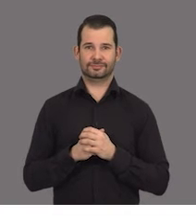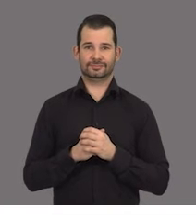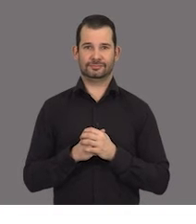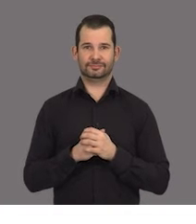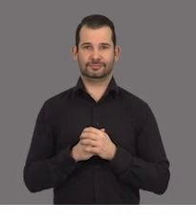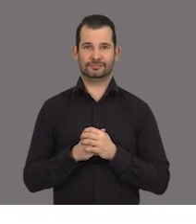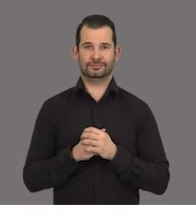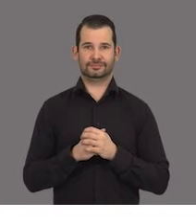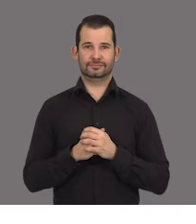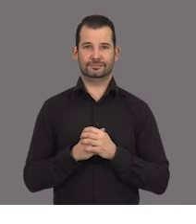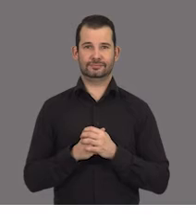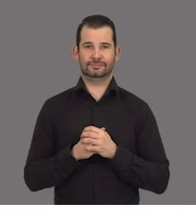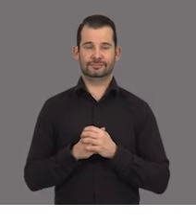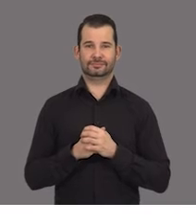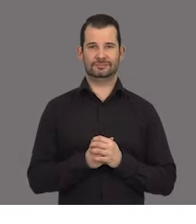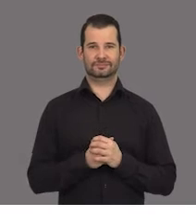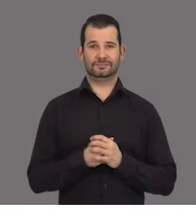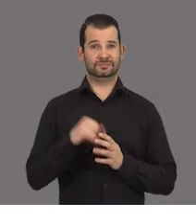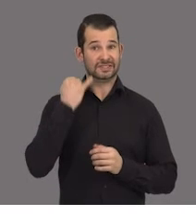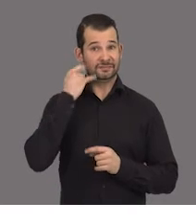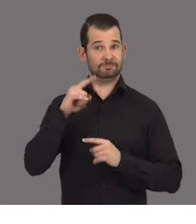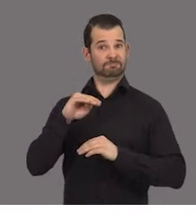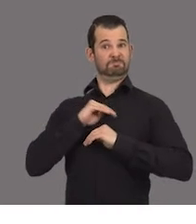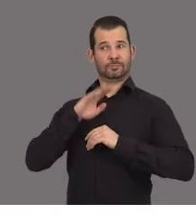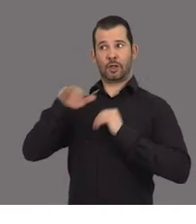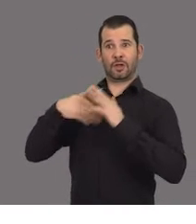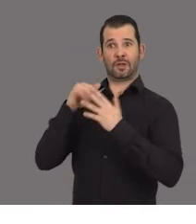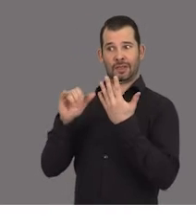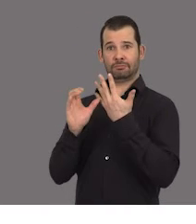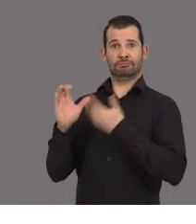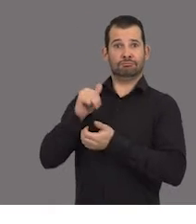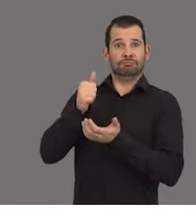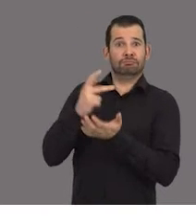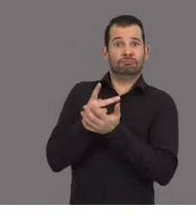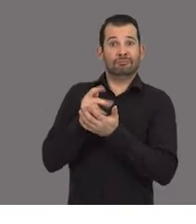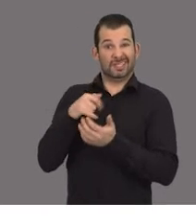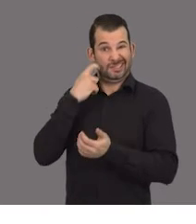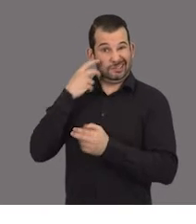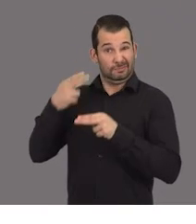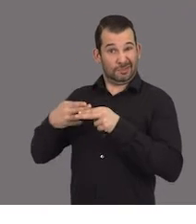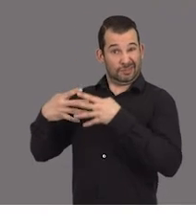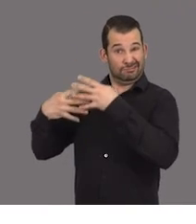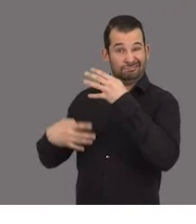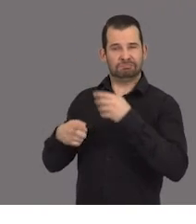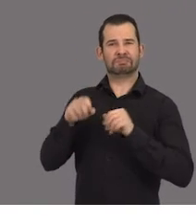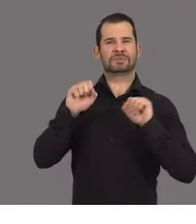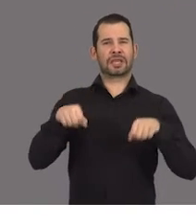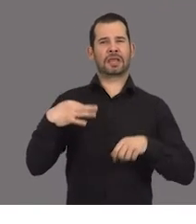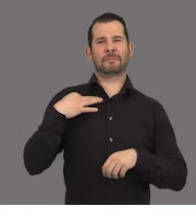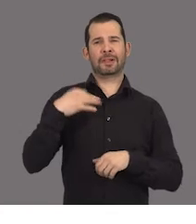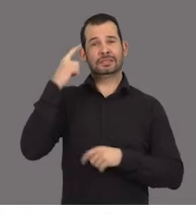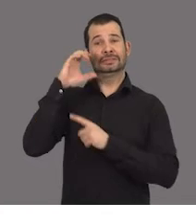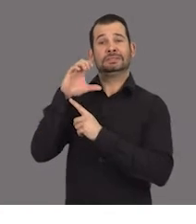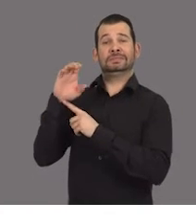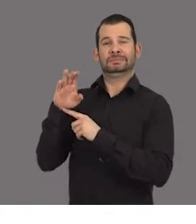If you meet all of the eligibility criteria that I just mentioned, you can apply for the CCB in one of four ways: